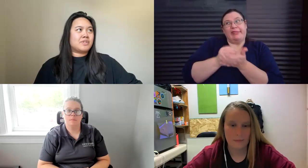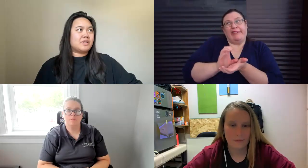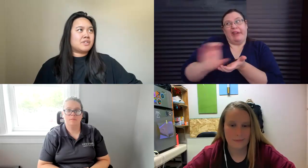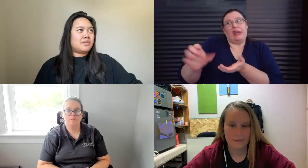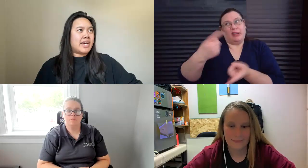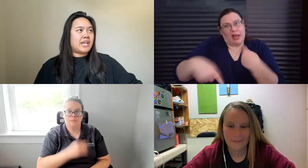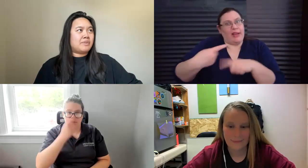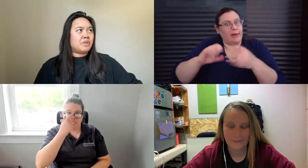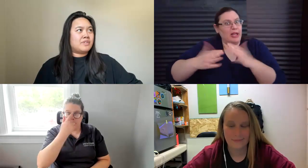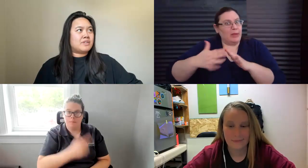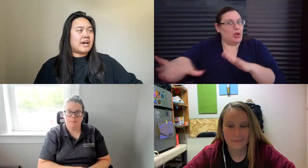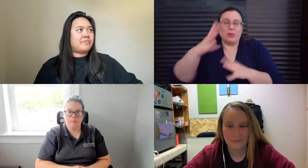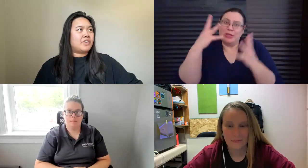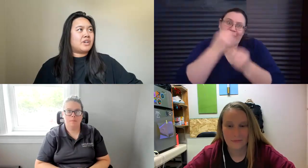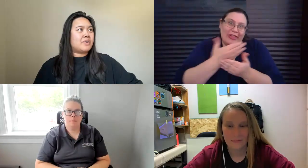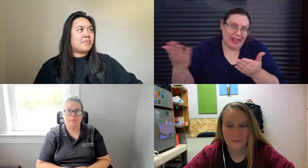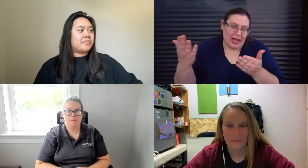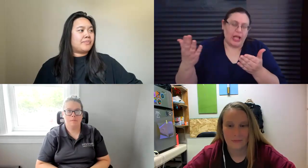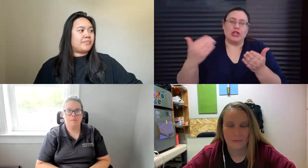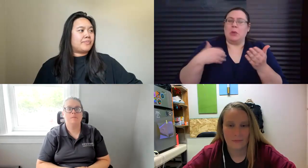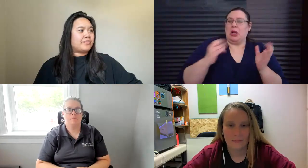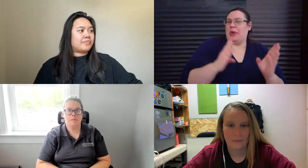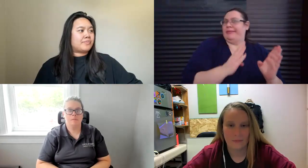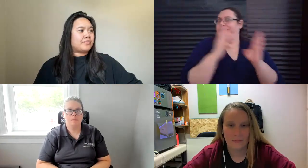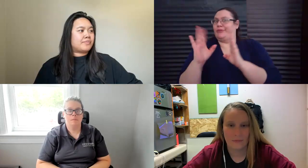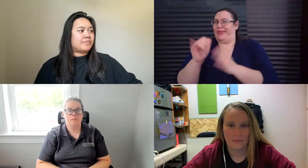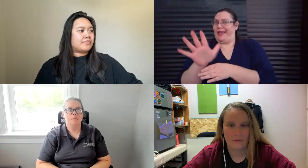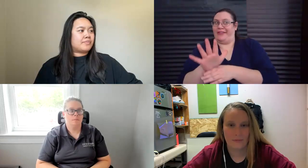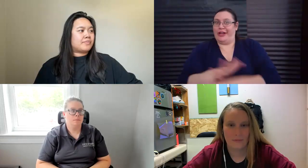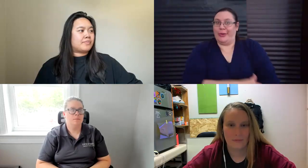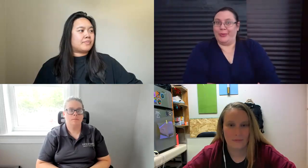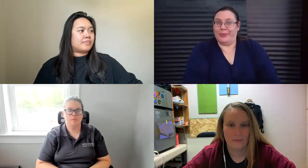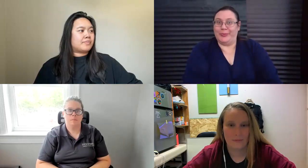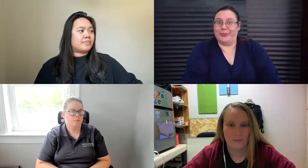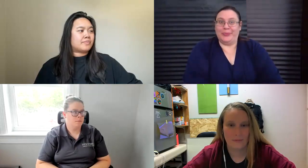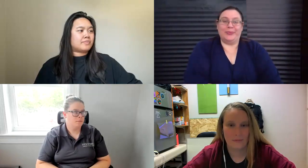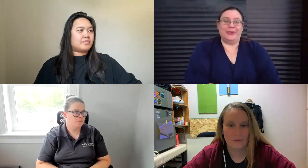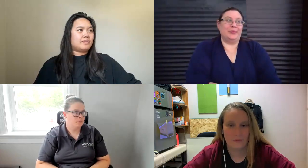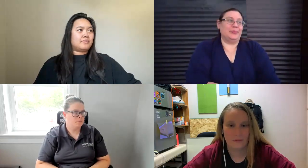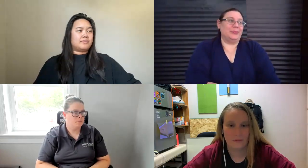So let's go ahead and move into that video. (Video was shown): >> I mean, wow.